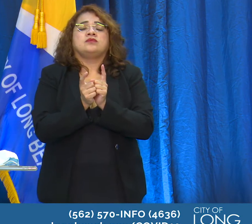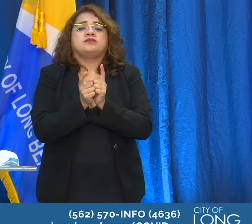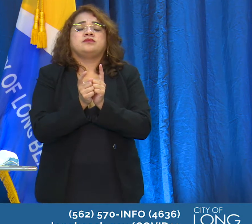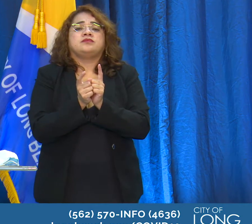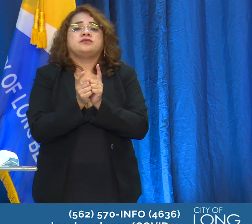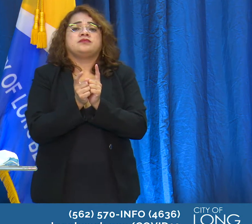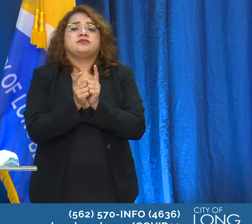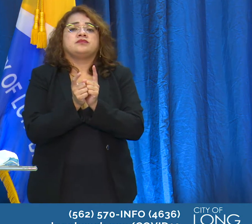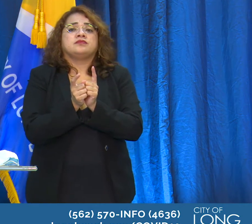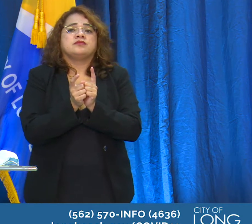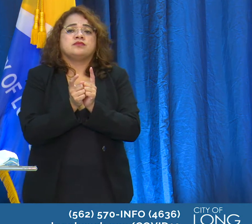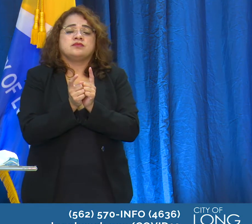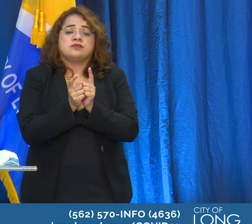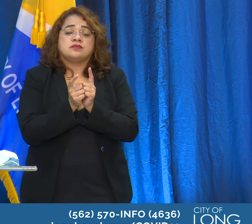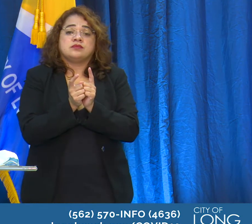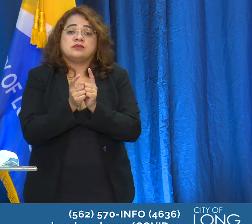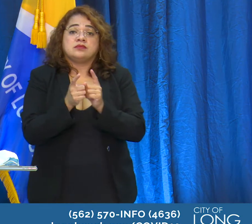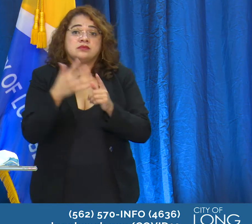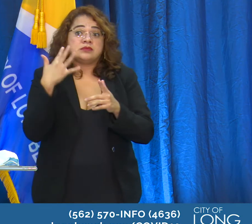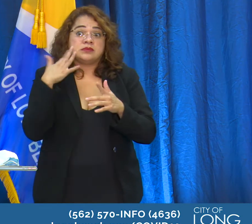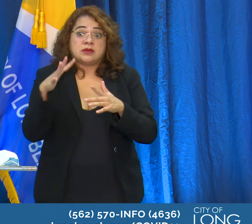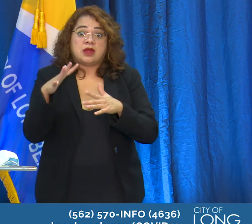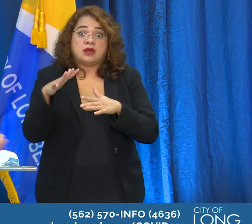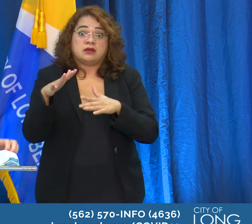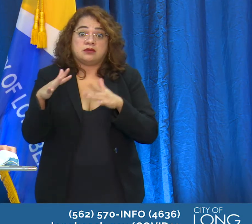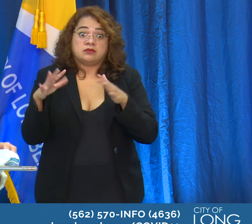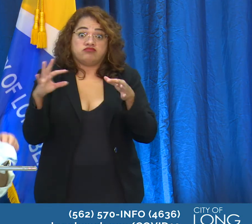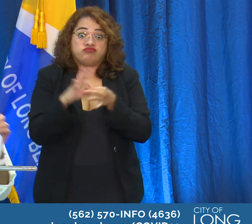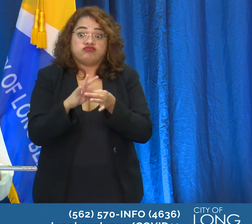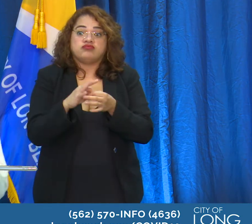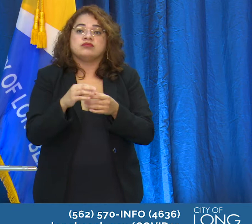and if sound comes back on, we will start back with questions.